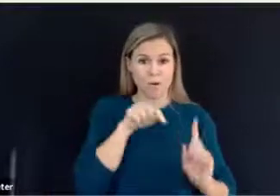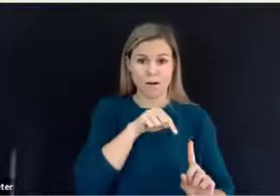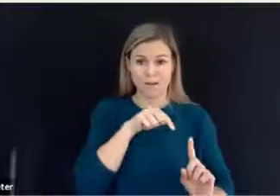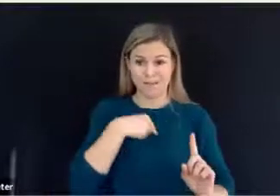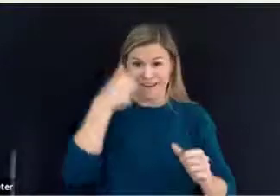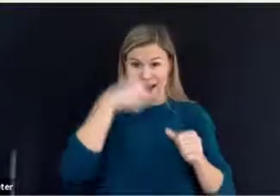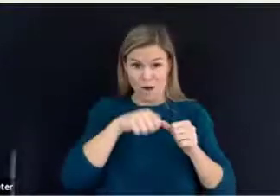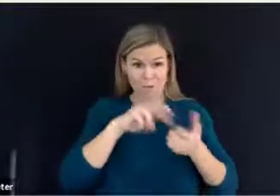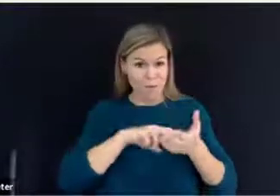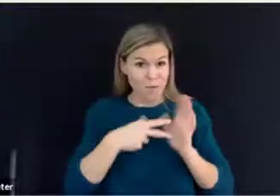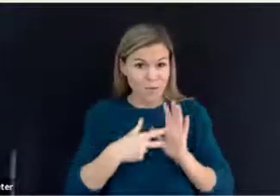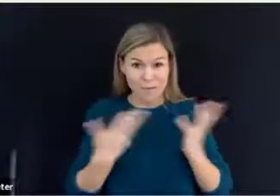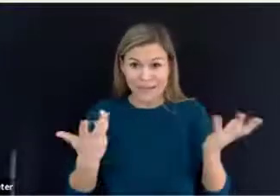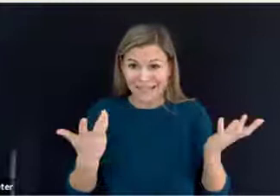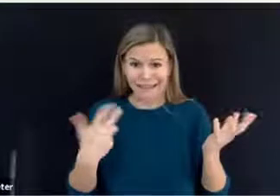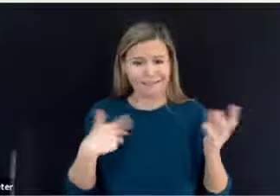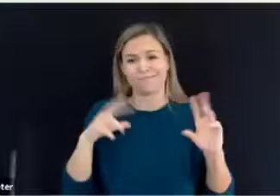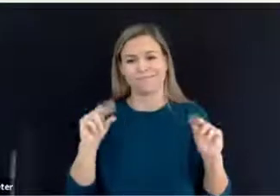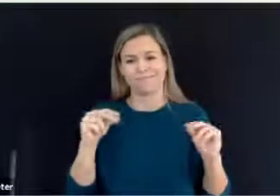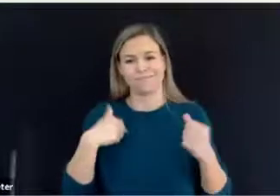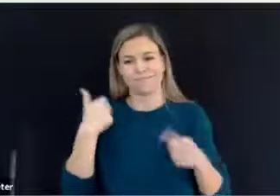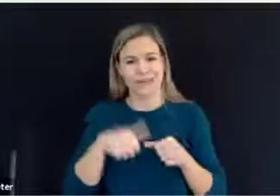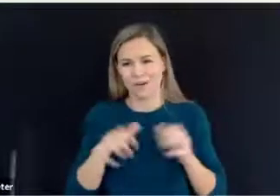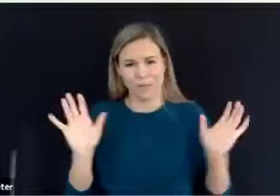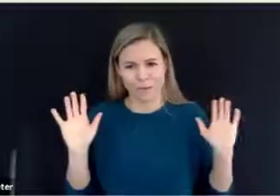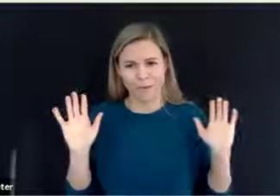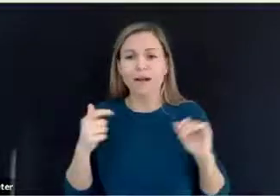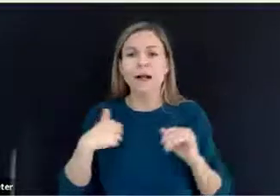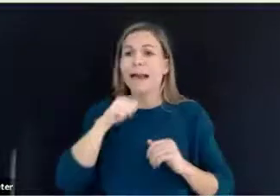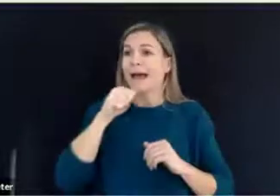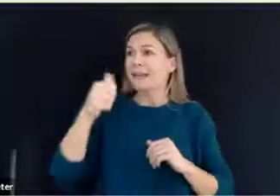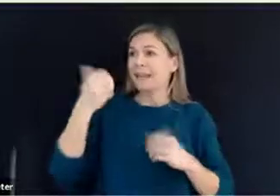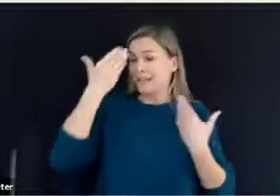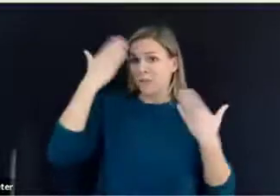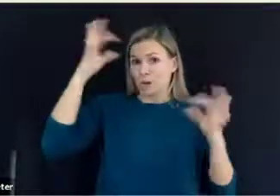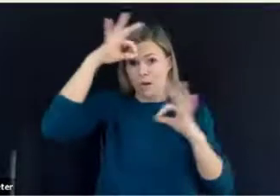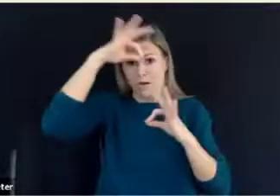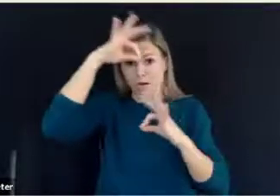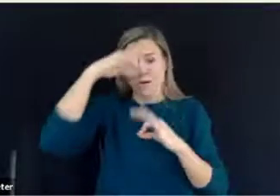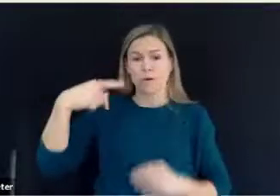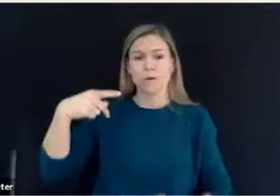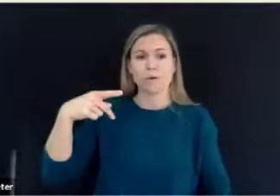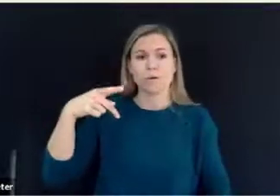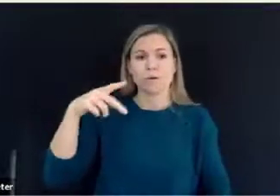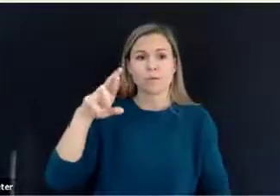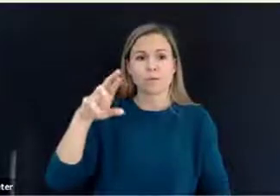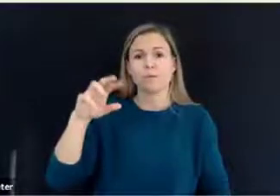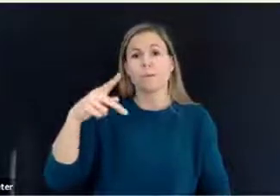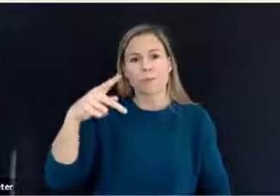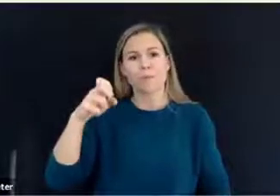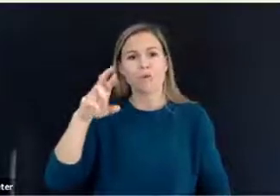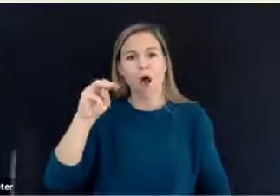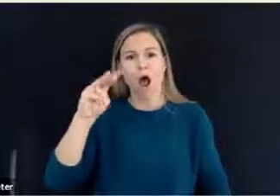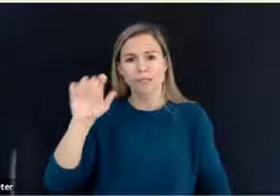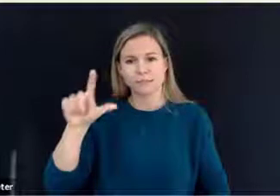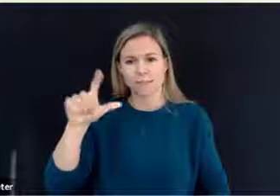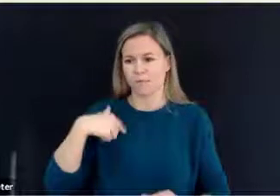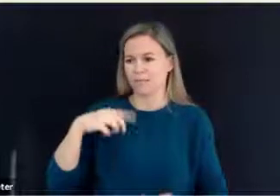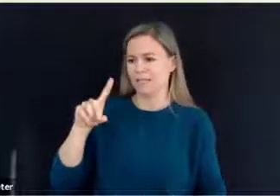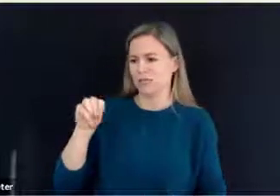and I had not heard of a peroxisomal disorder. Today, we're gonna try and simplify that for you